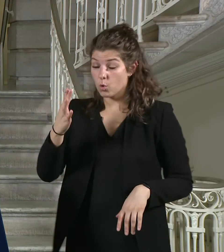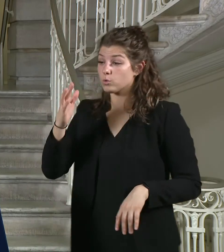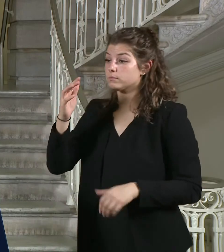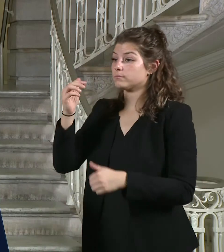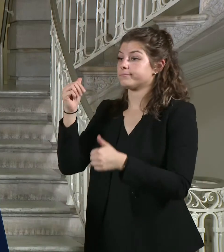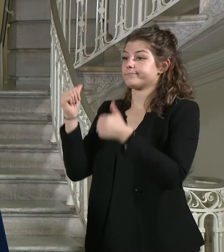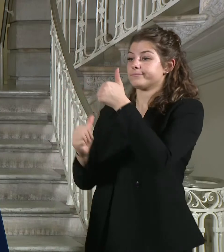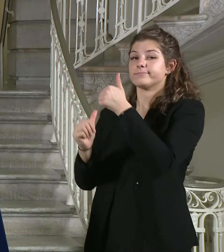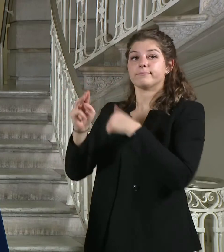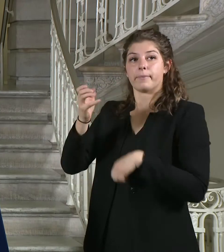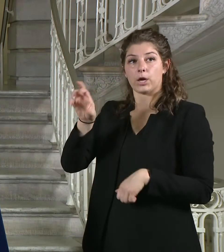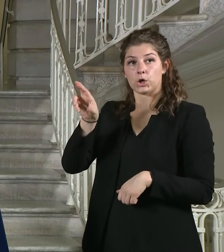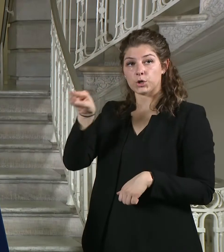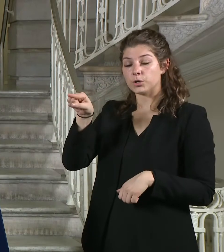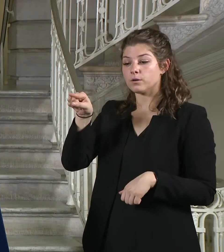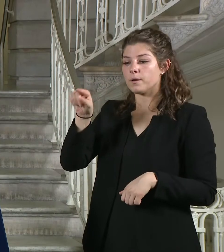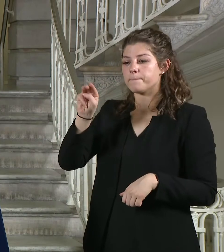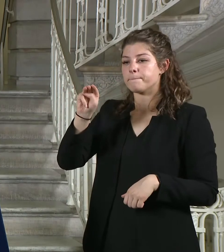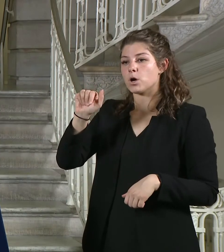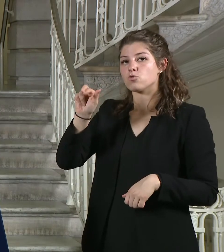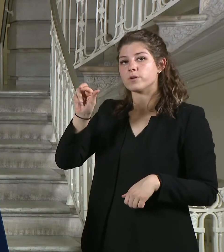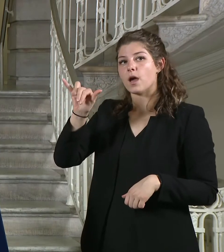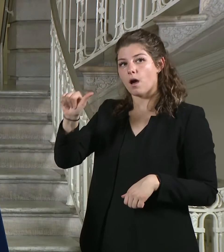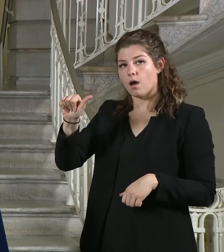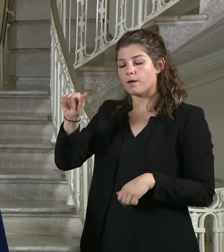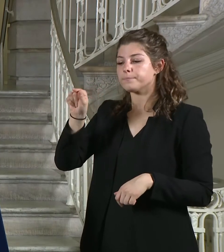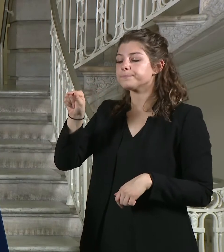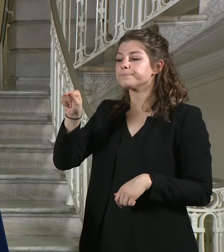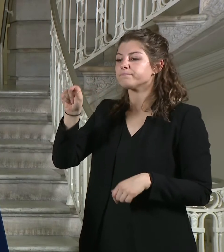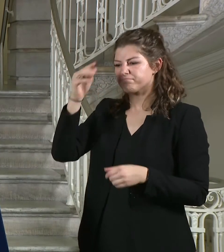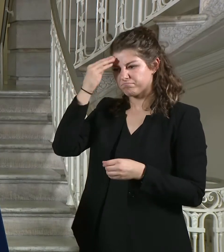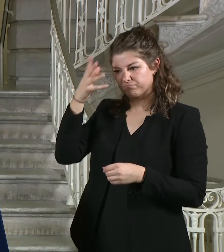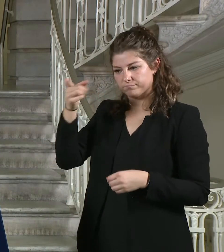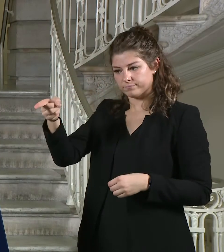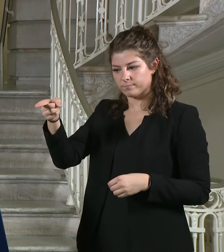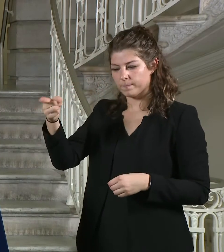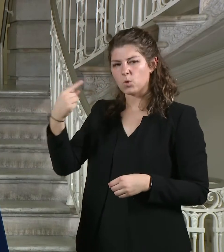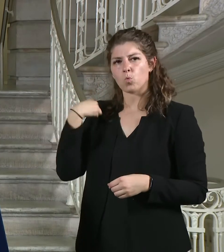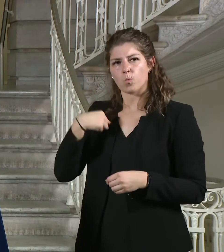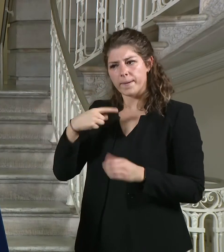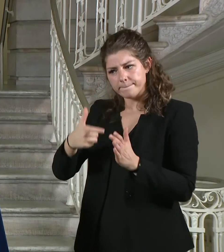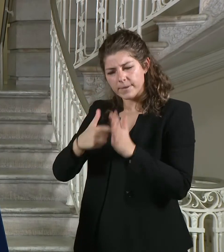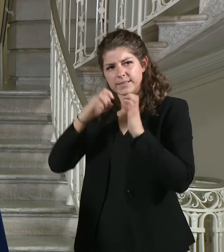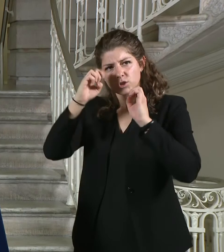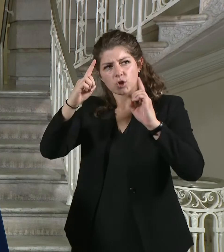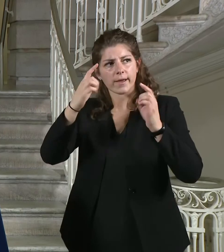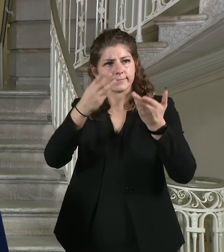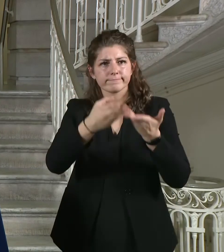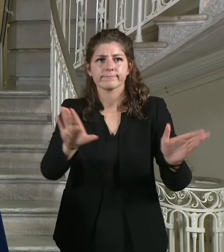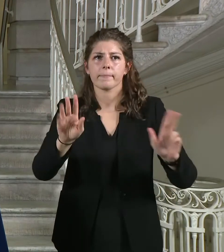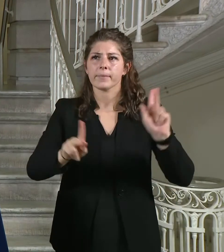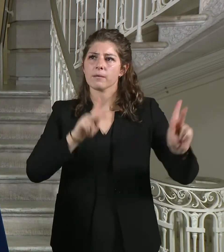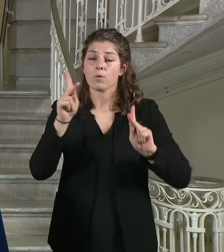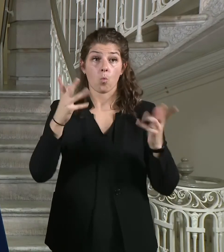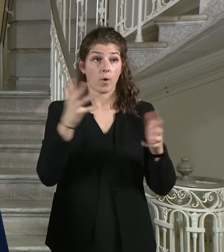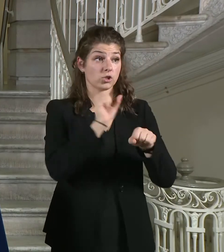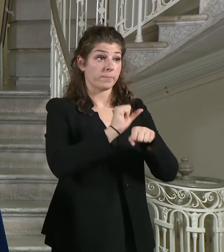I'M FINDING THAT PEOPLE DON'T KNOW -- SO WHAT I TOLD THE DEPUTY